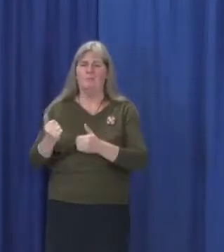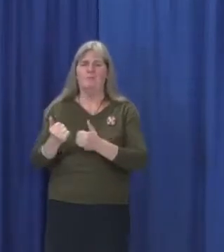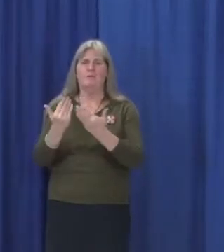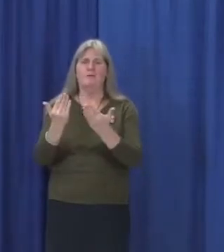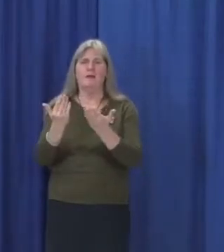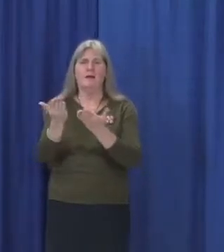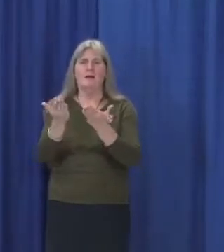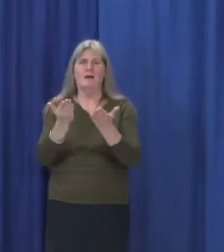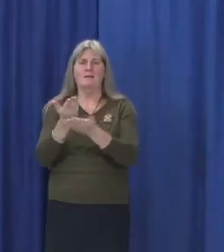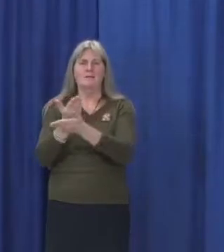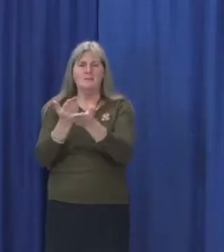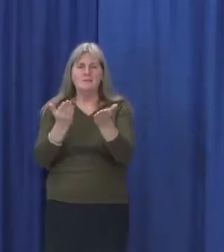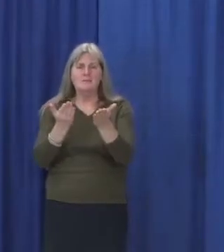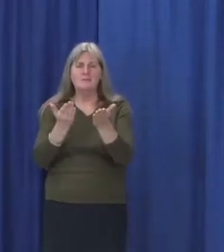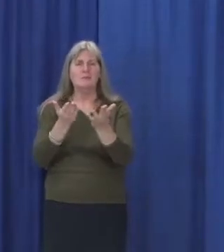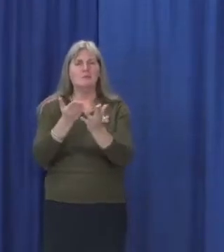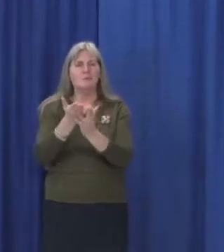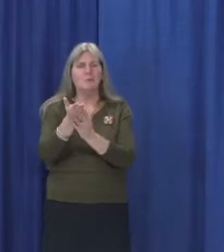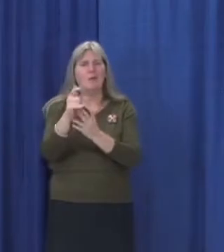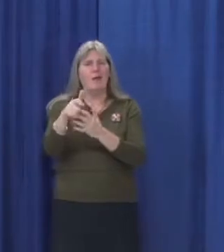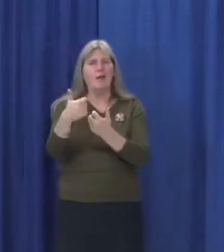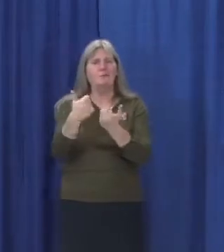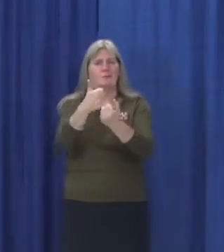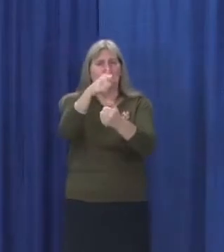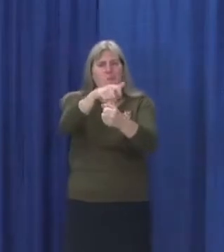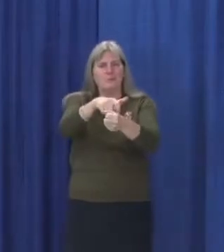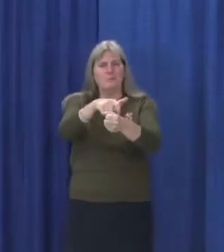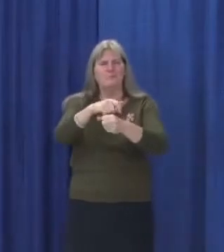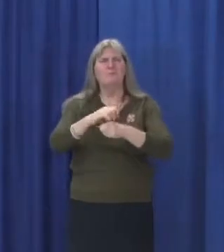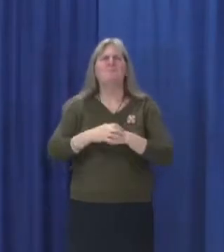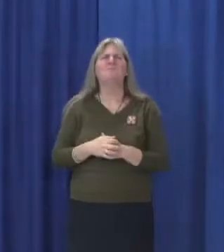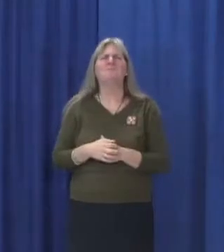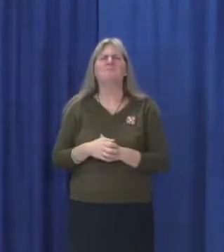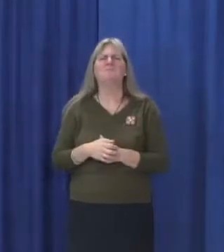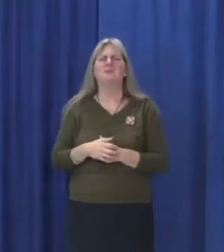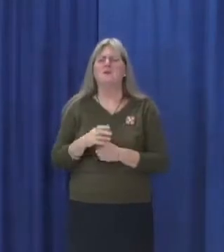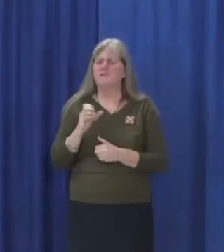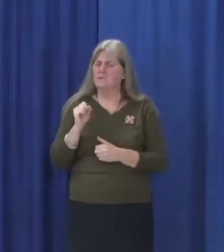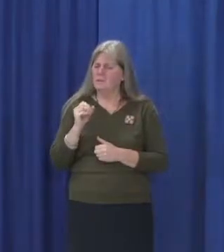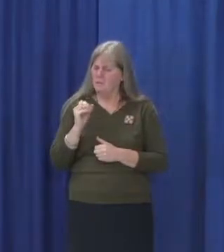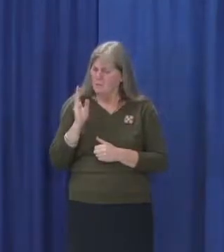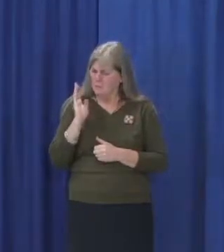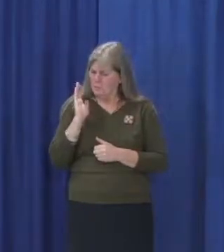services as people go through these challenging times.